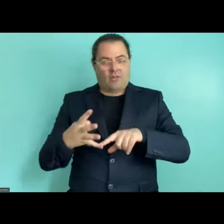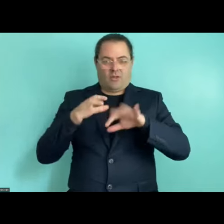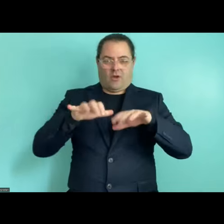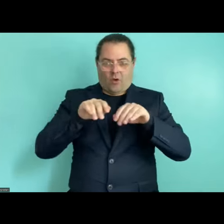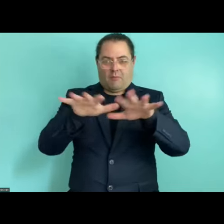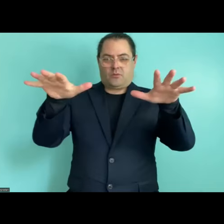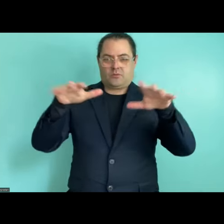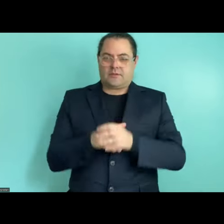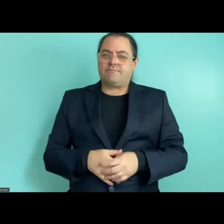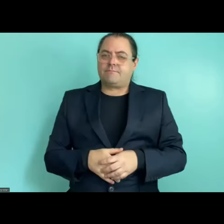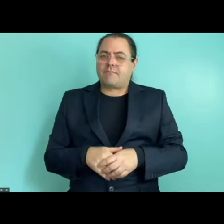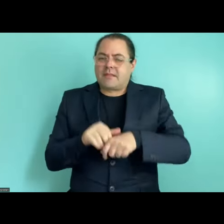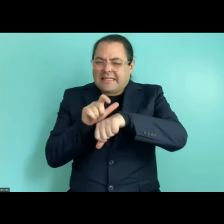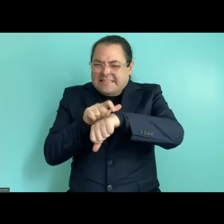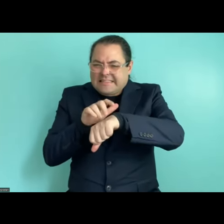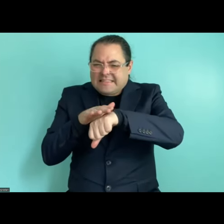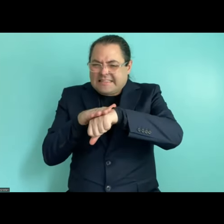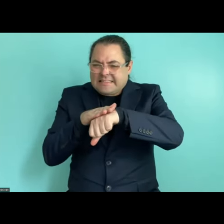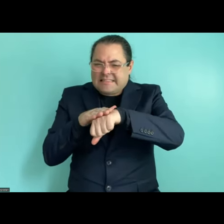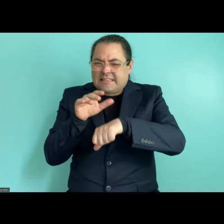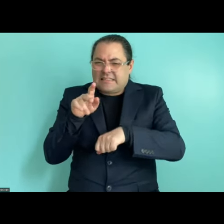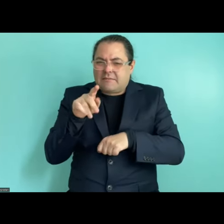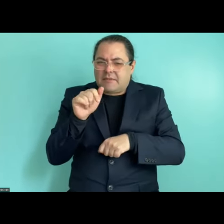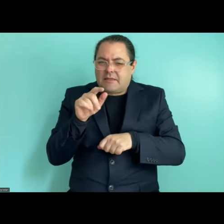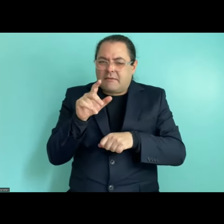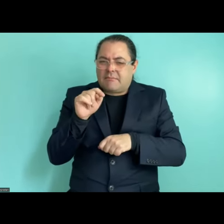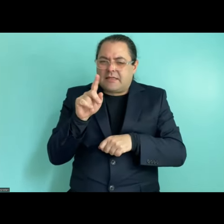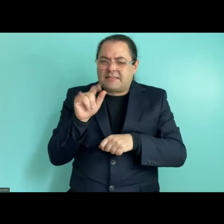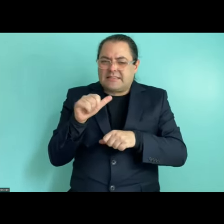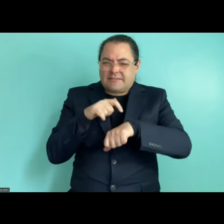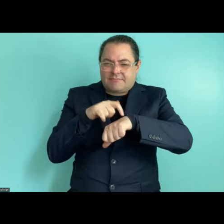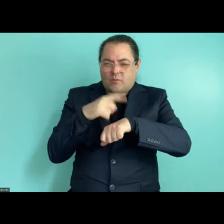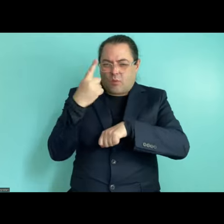is Patricia. Can you please use the last minute to just wrap up.